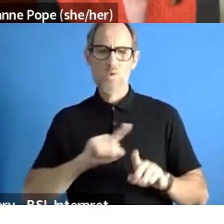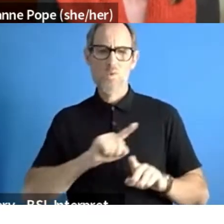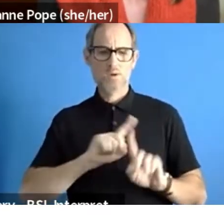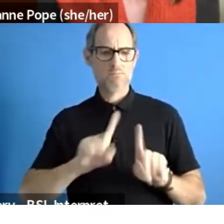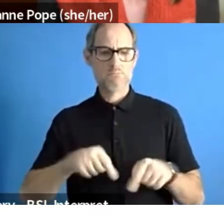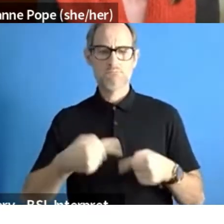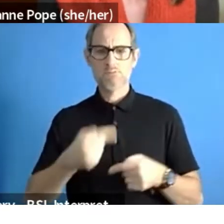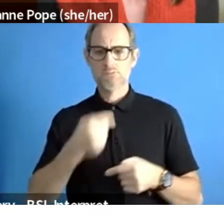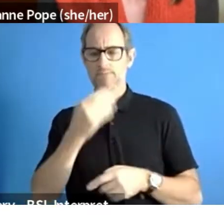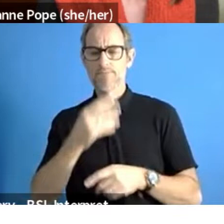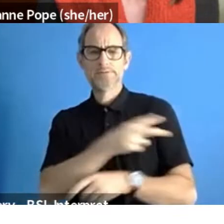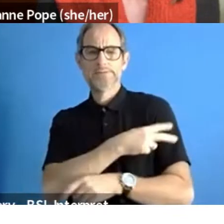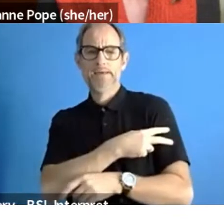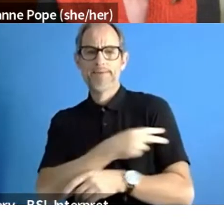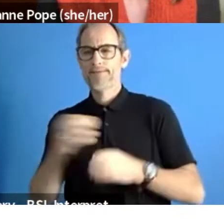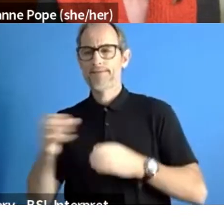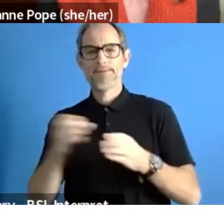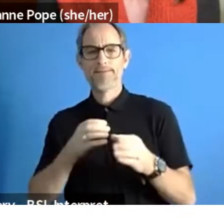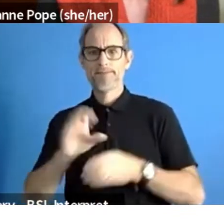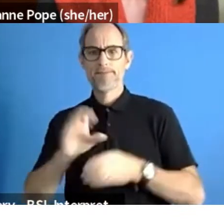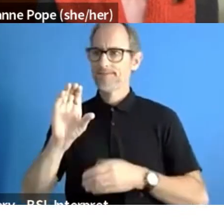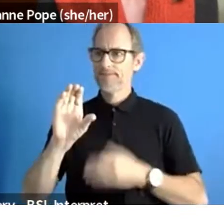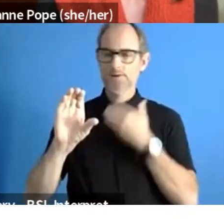Given the summered of nearly 30,000